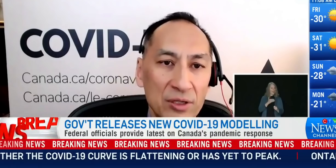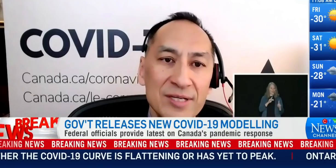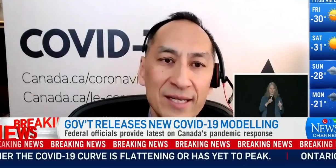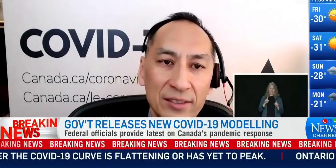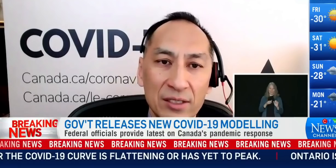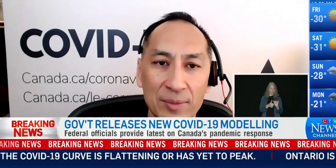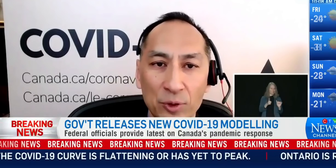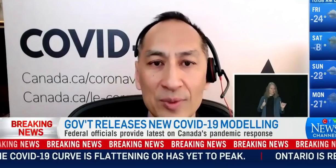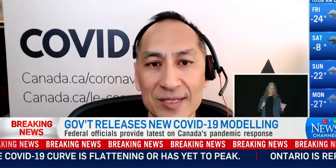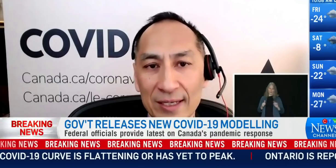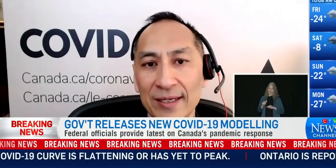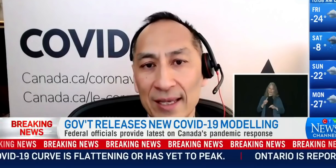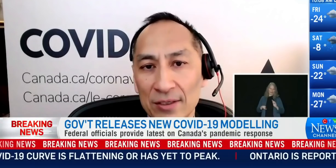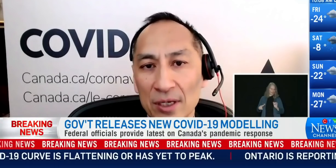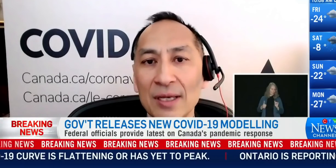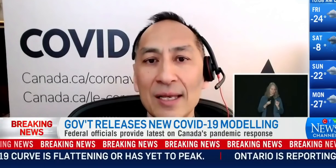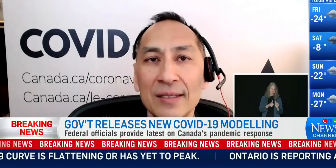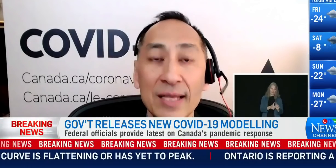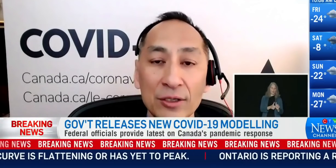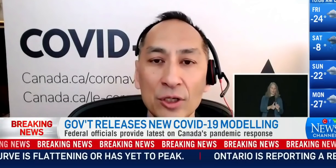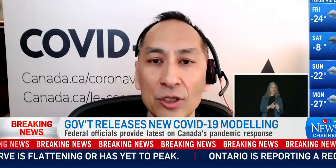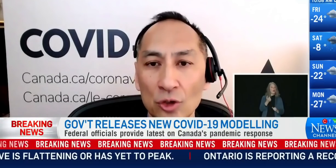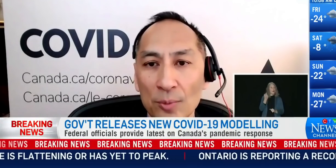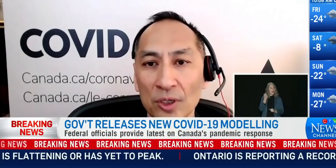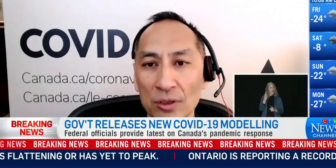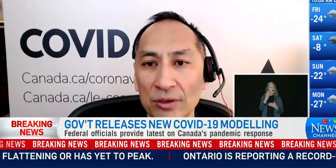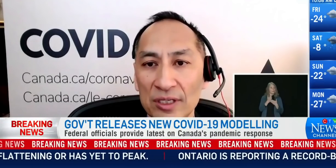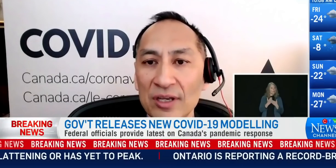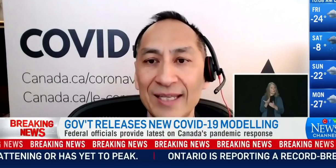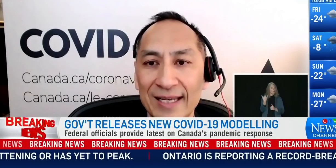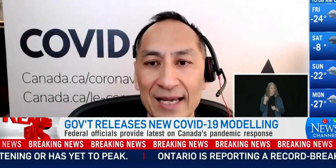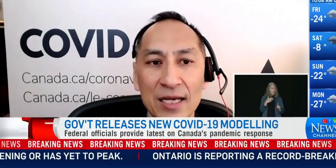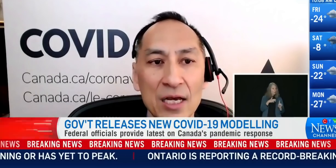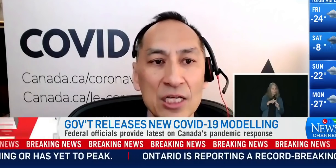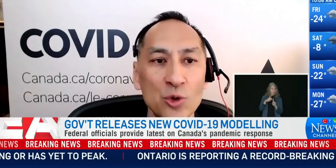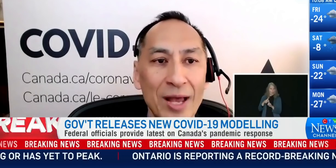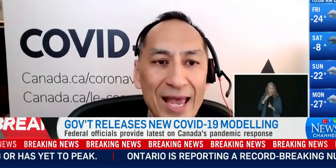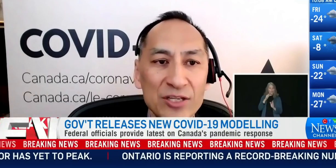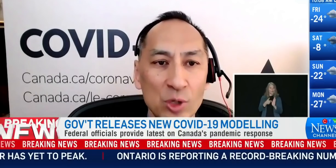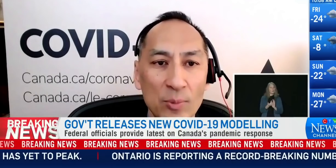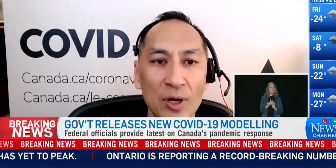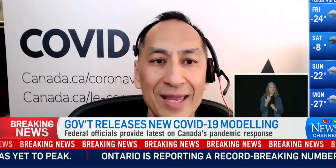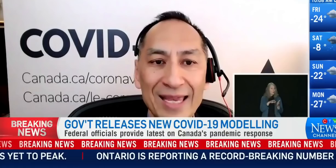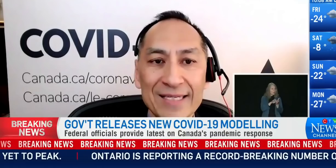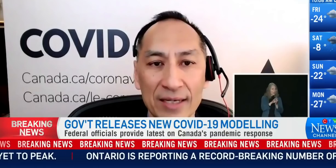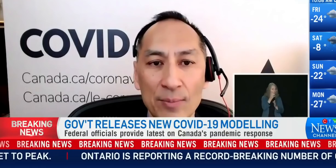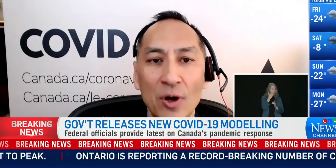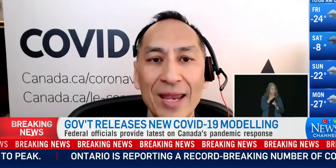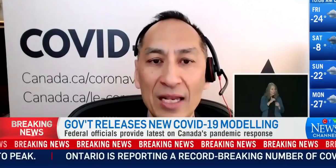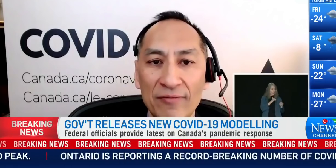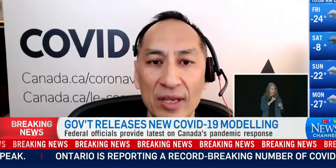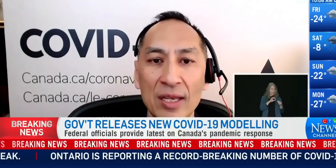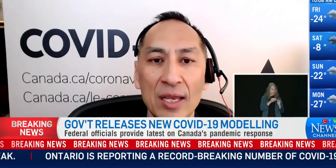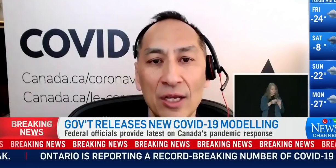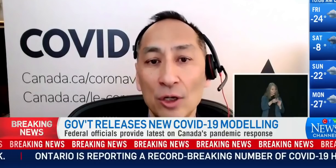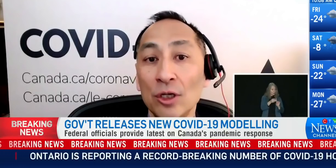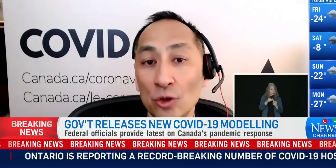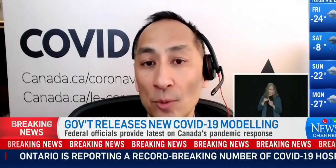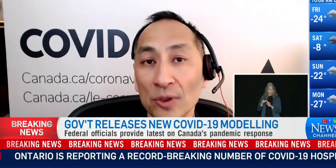ADAPT FOR THE VERY QUICK SPREAD OF OMICRON THAT OVERWHELMED THE